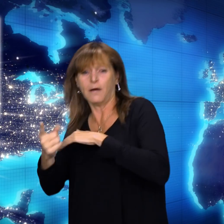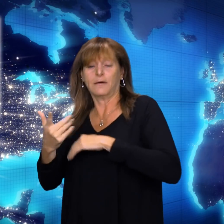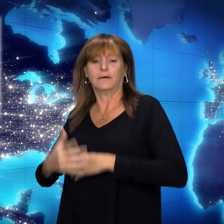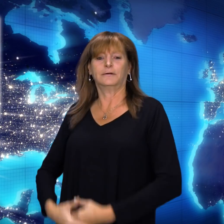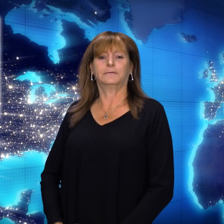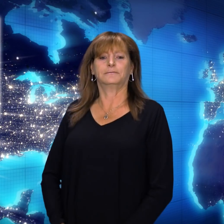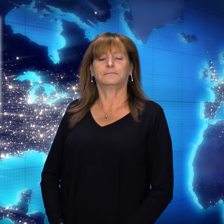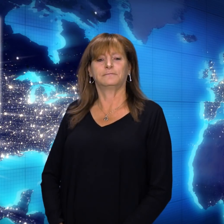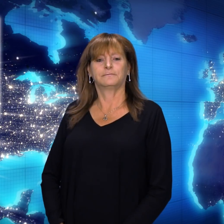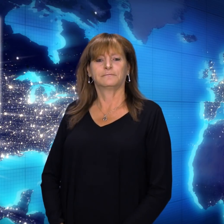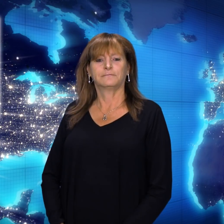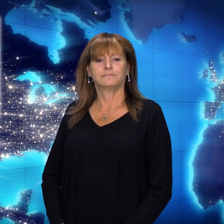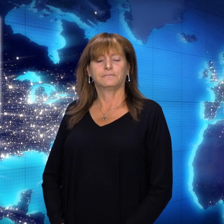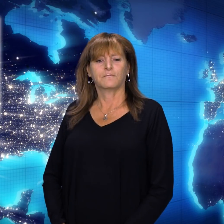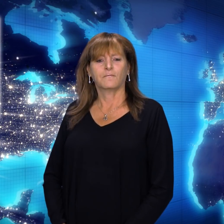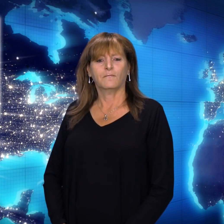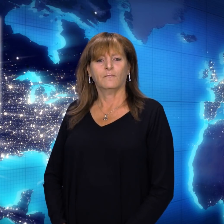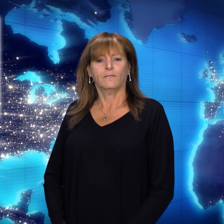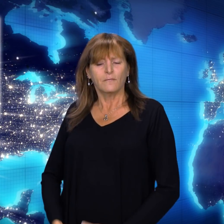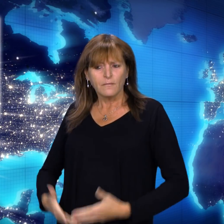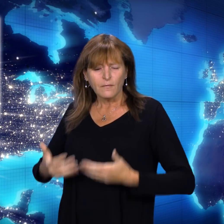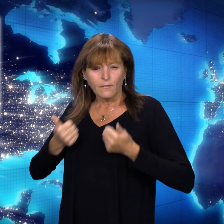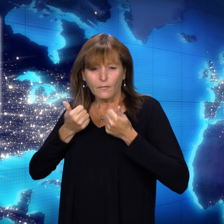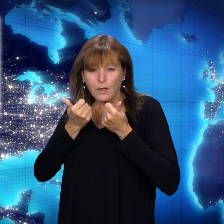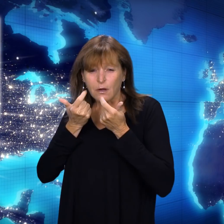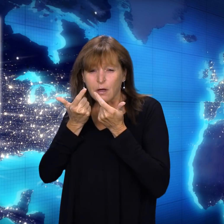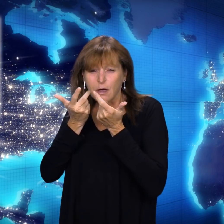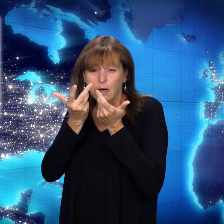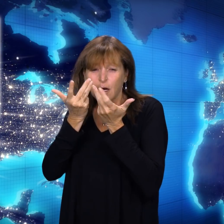who just crossed the Mexico-